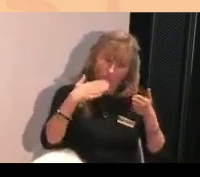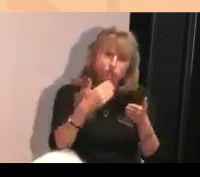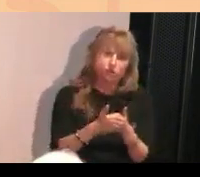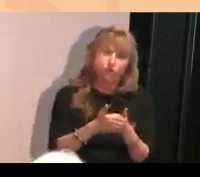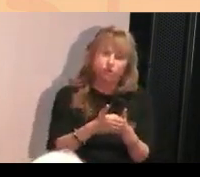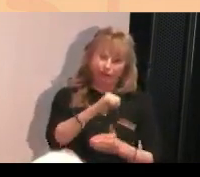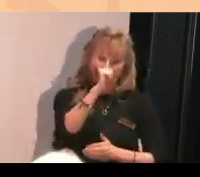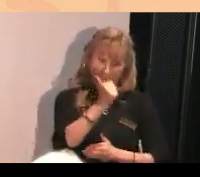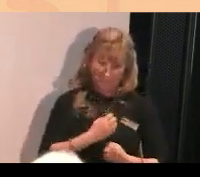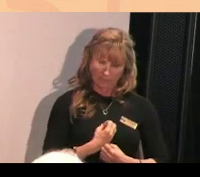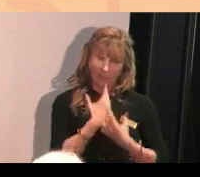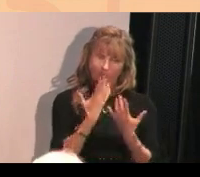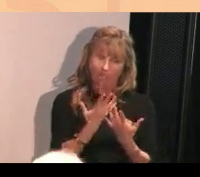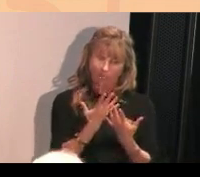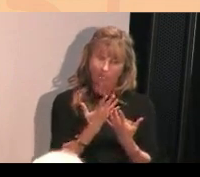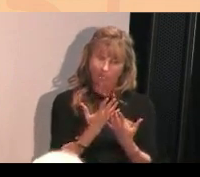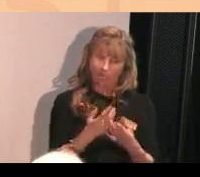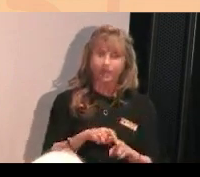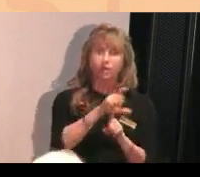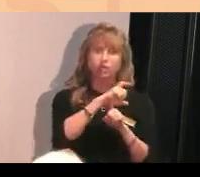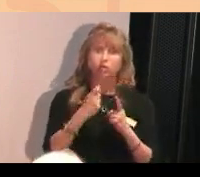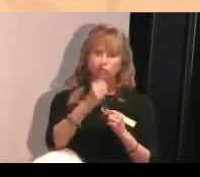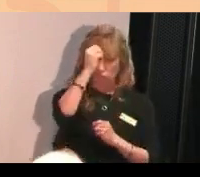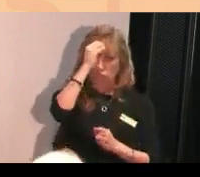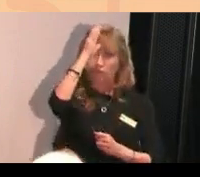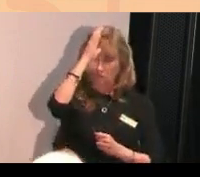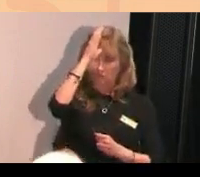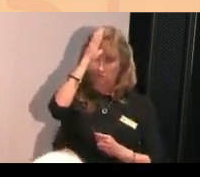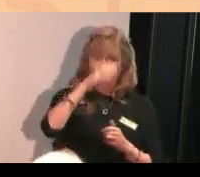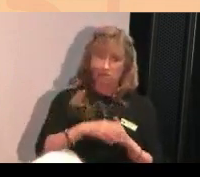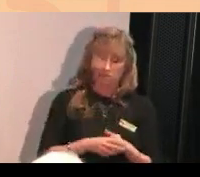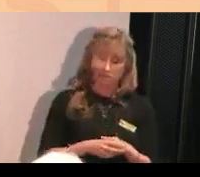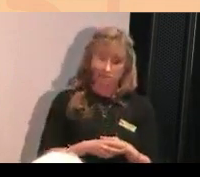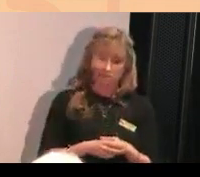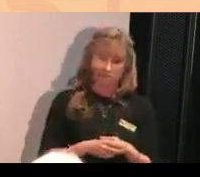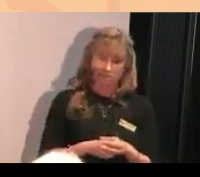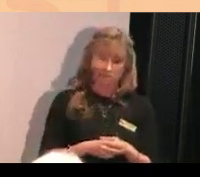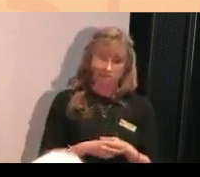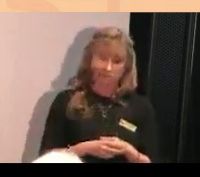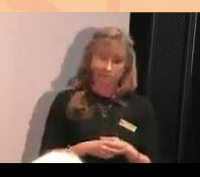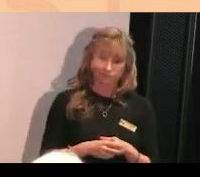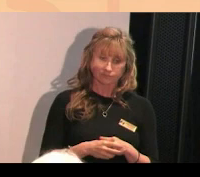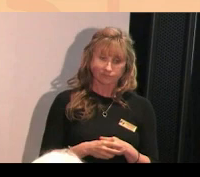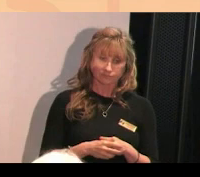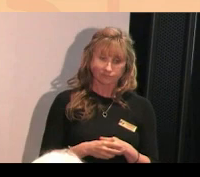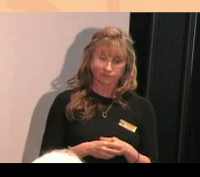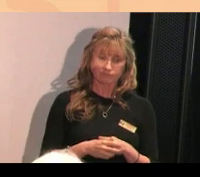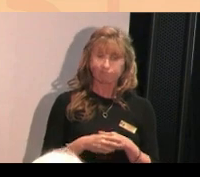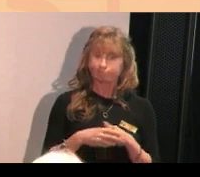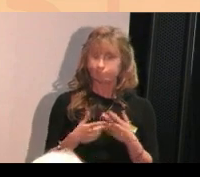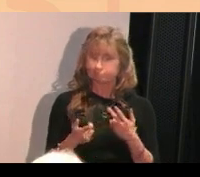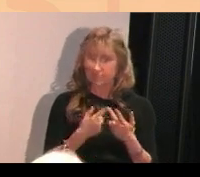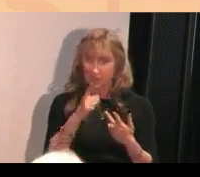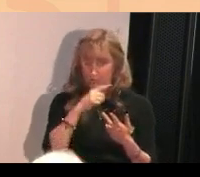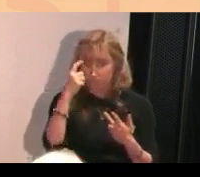knowledge embedded within it as other bodies covered these other areas many thought this